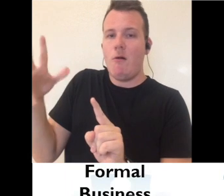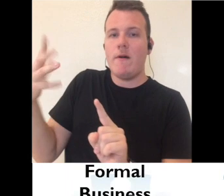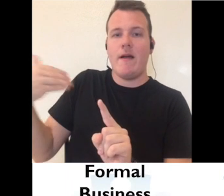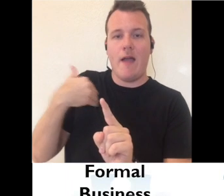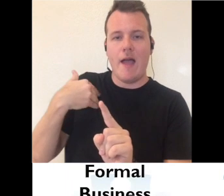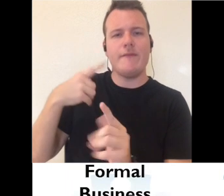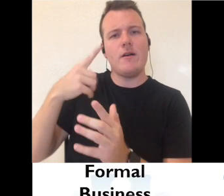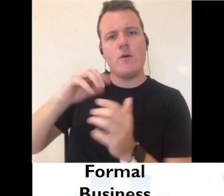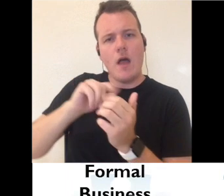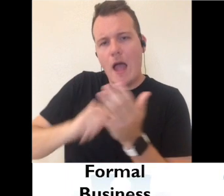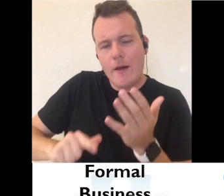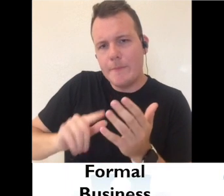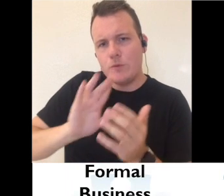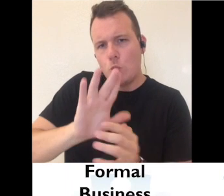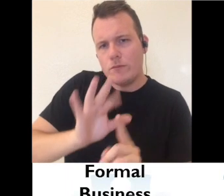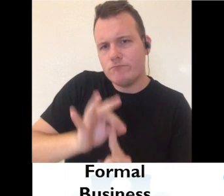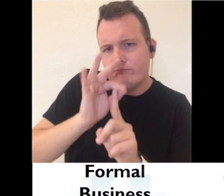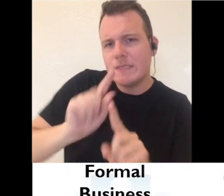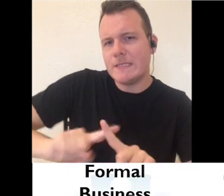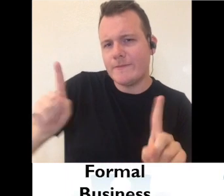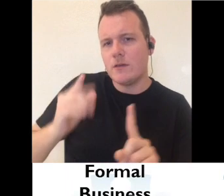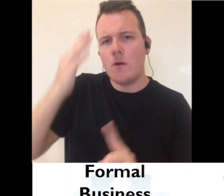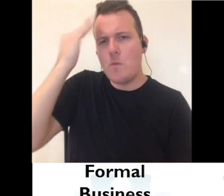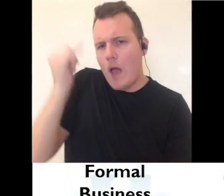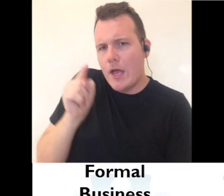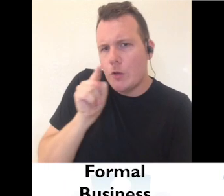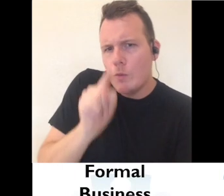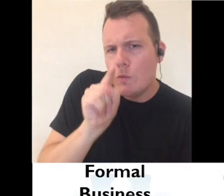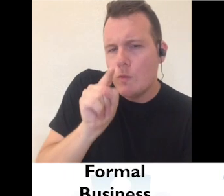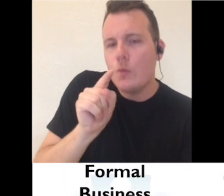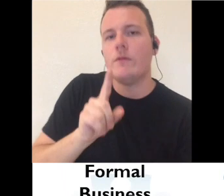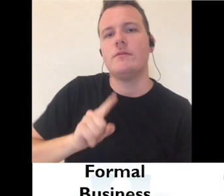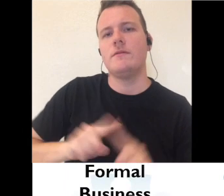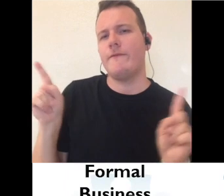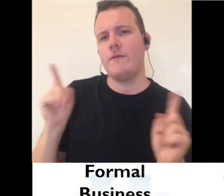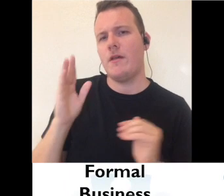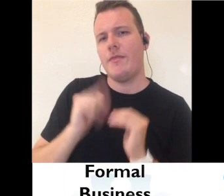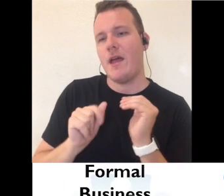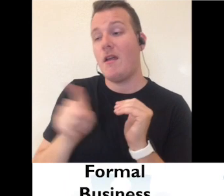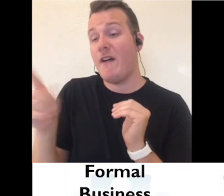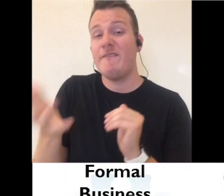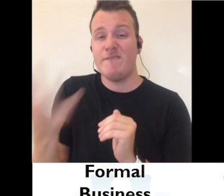I'm reading this week that kind of thing. So angles on a business that will